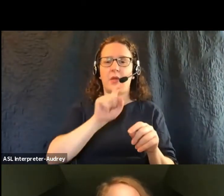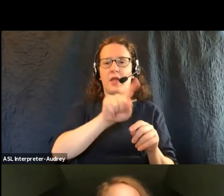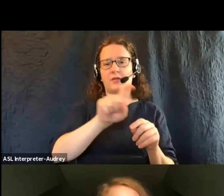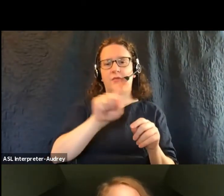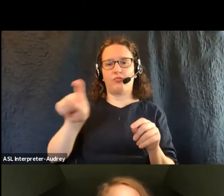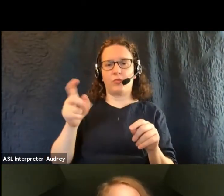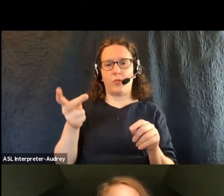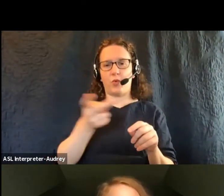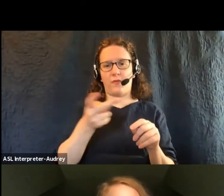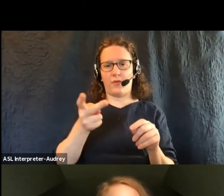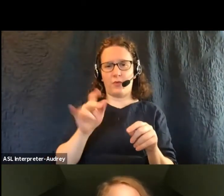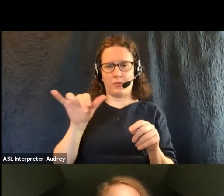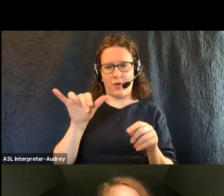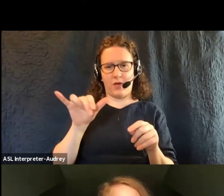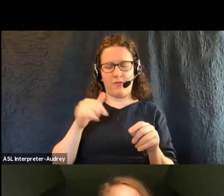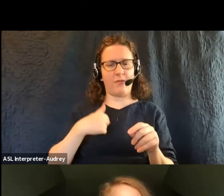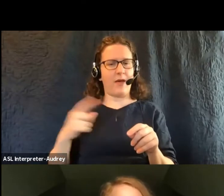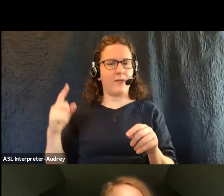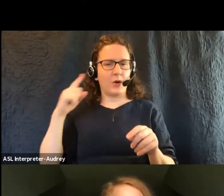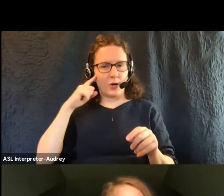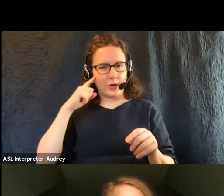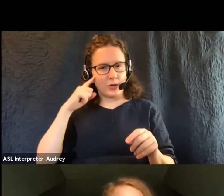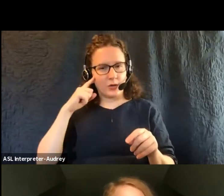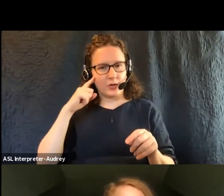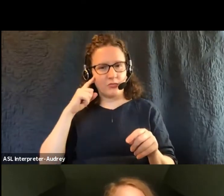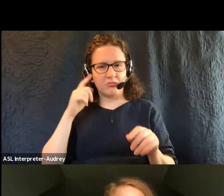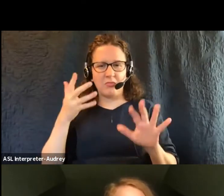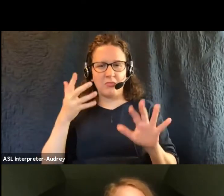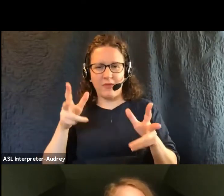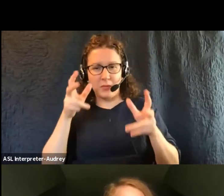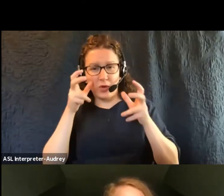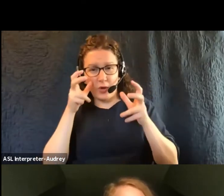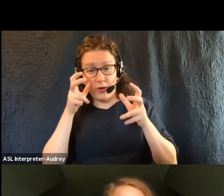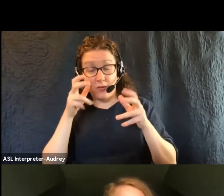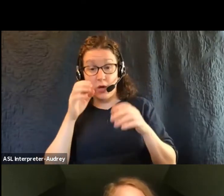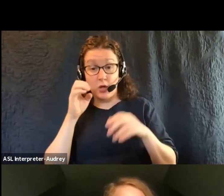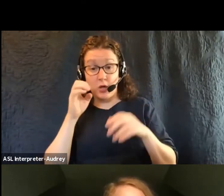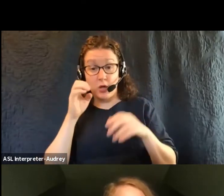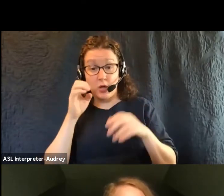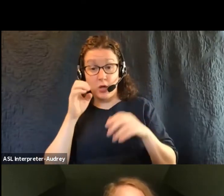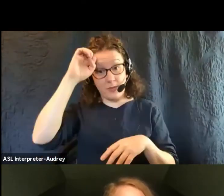I have heard and sort of observed that in Europe, well in the U.S. we tend to think about